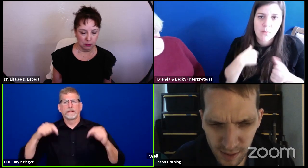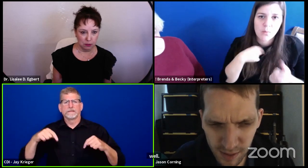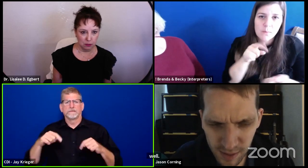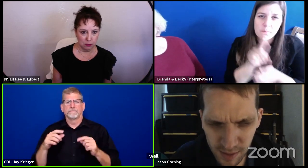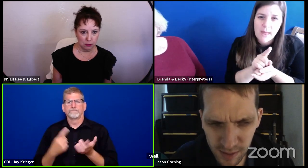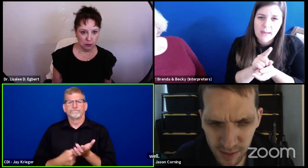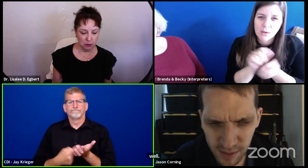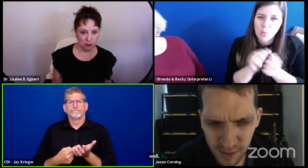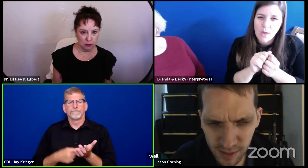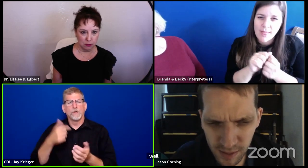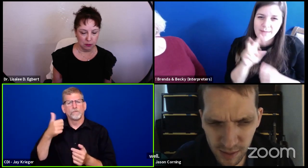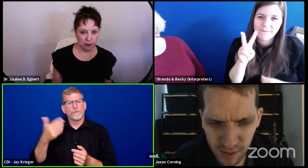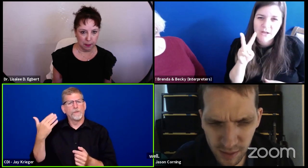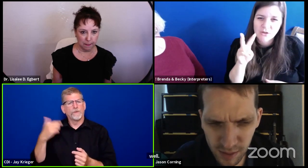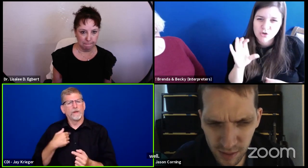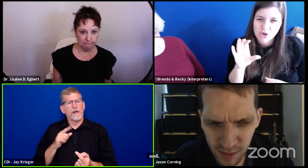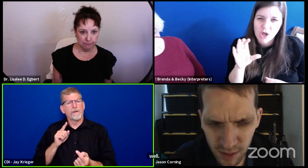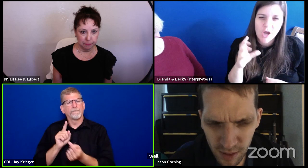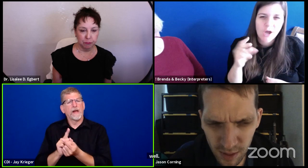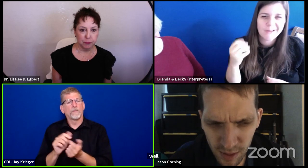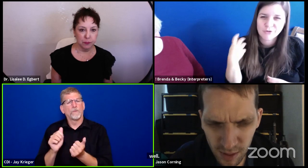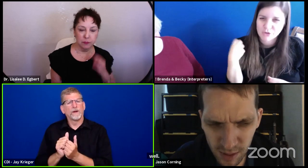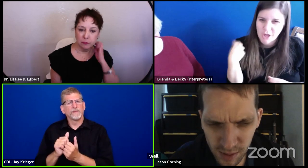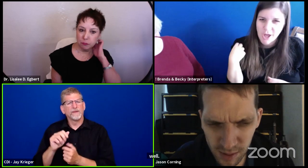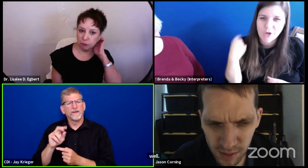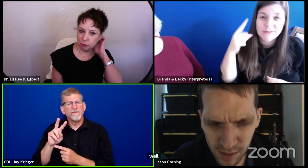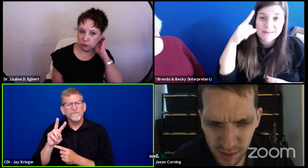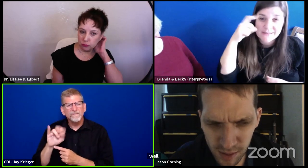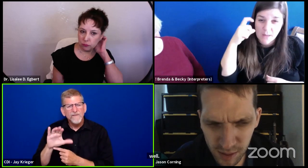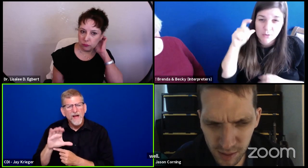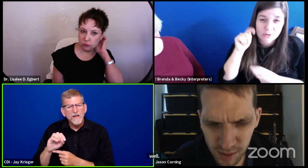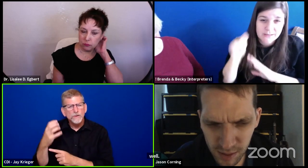chair some years ago, my executive director and I went to ODHH's office and had a really